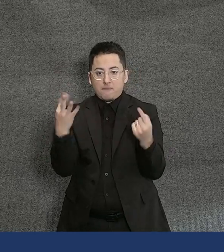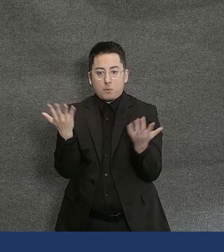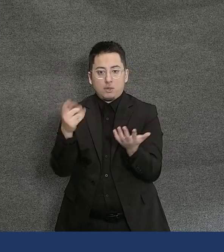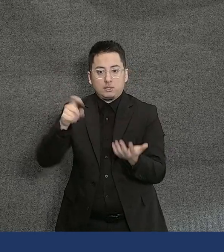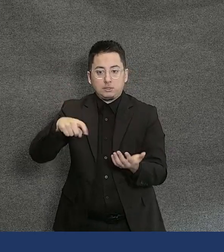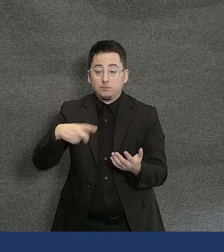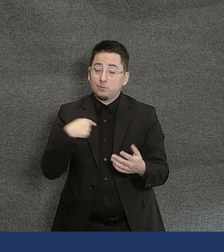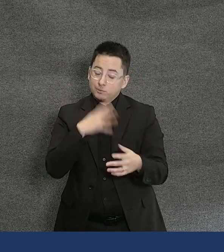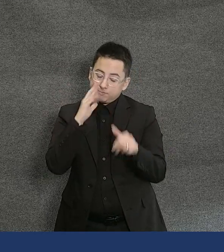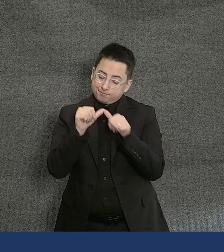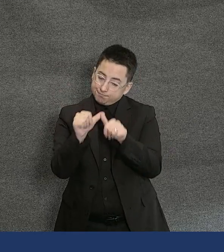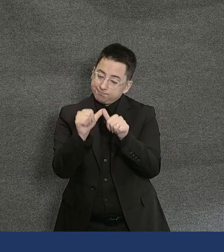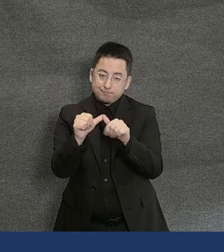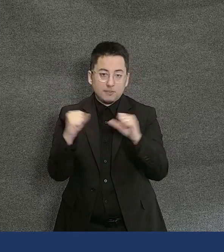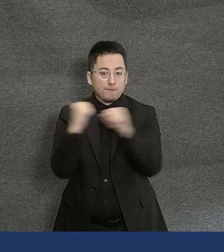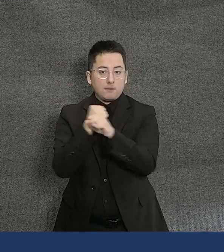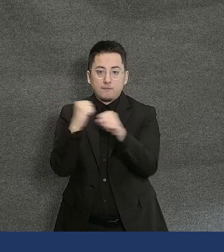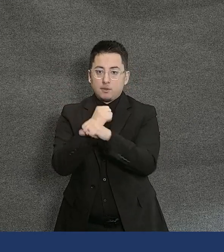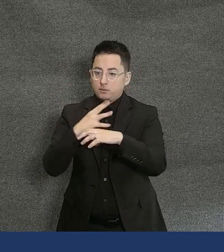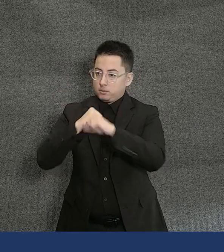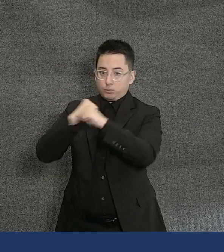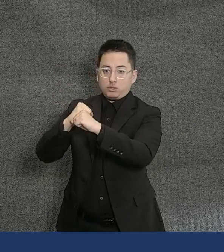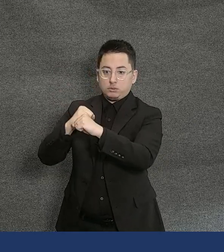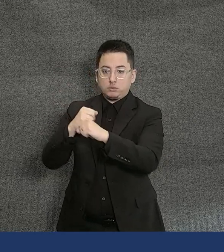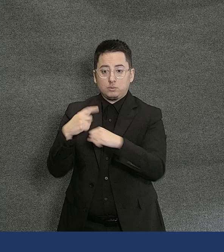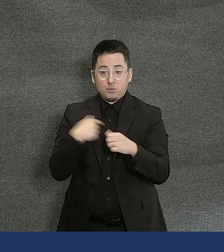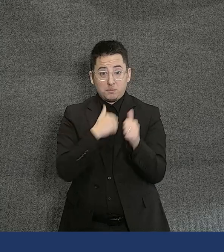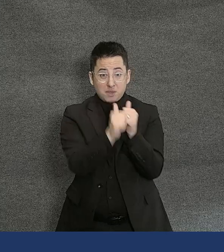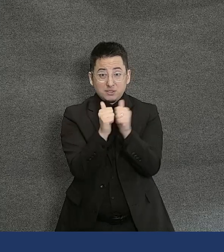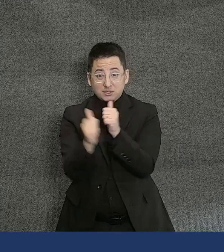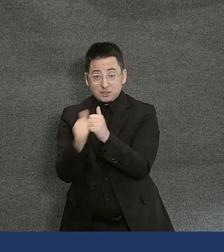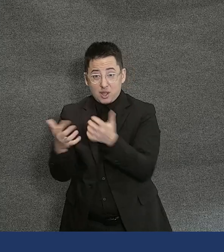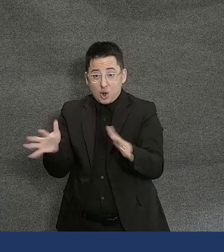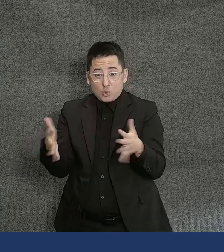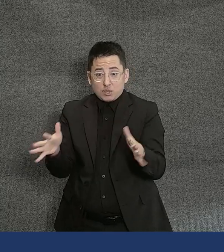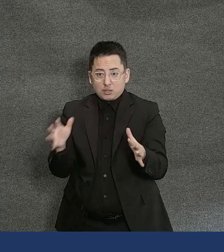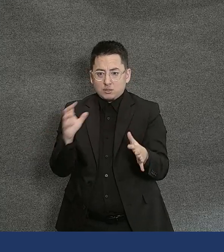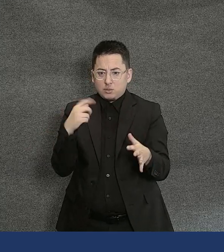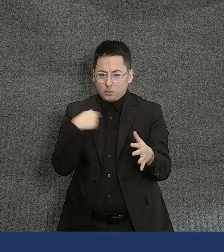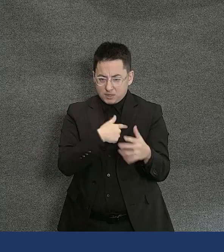already made, all the gains that we've already made, but we're still coming from behind.